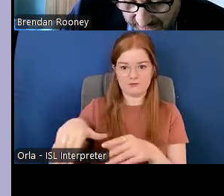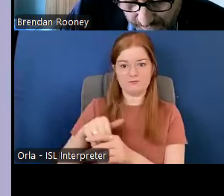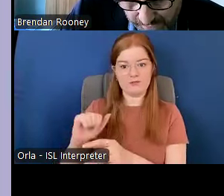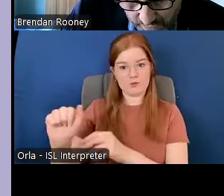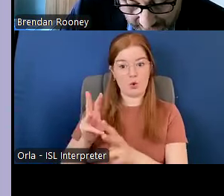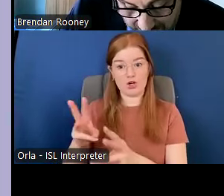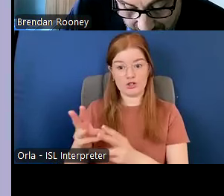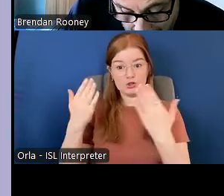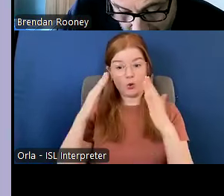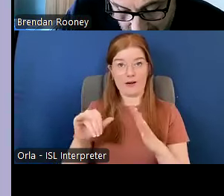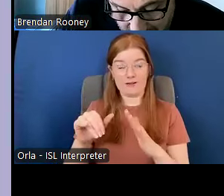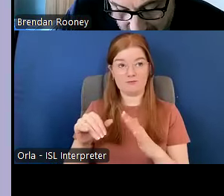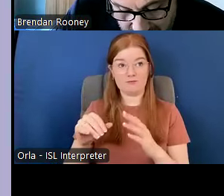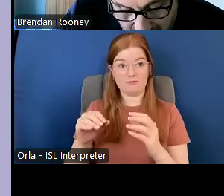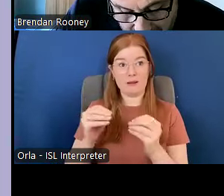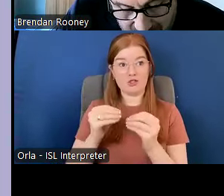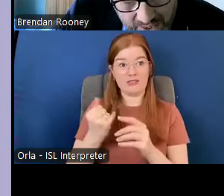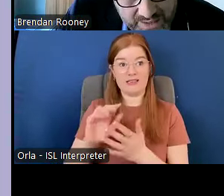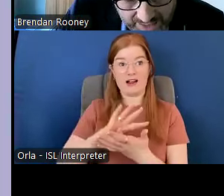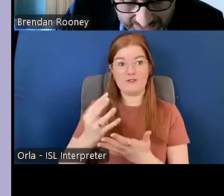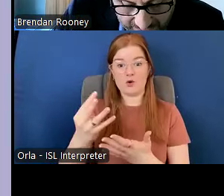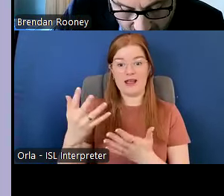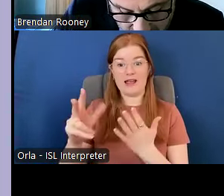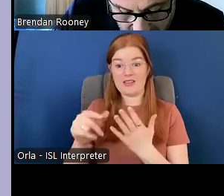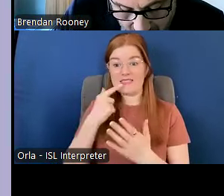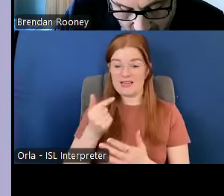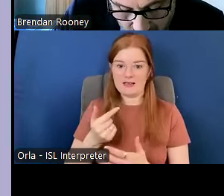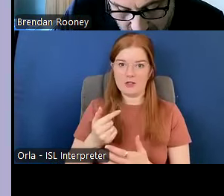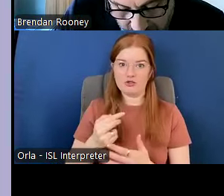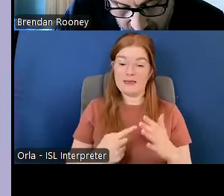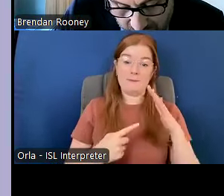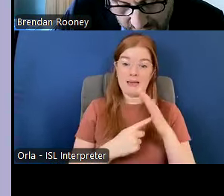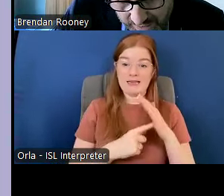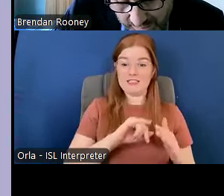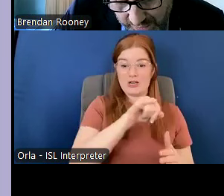1948 that it is to Mainie Jellett and Evie Hone that I owe the general structure and